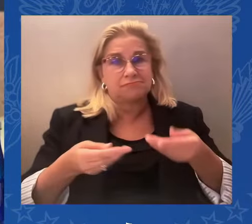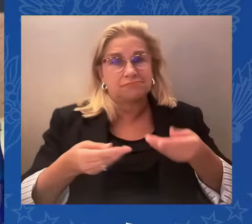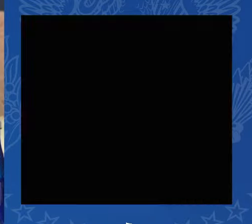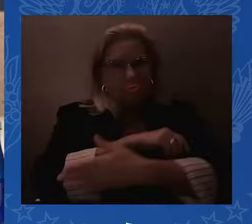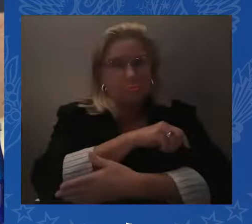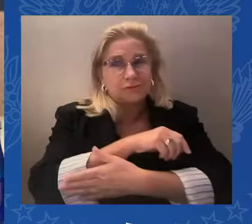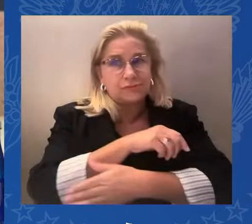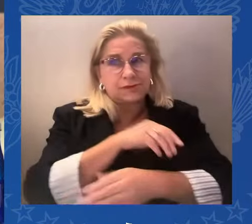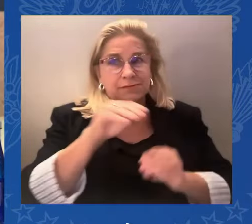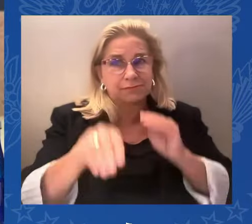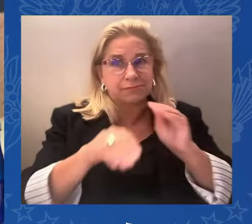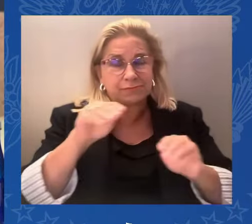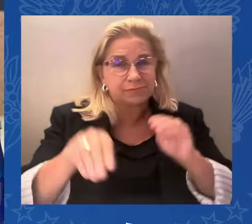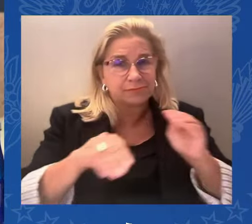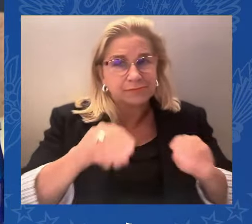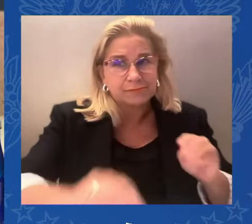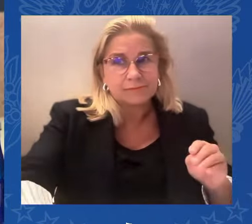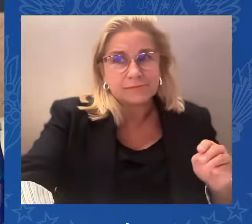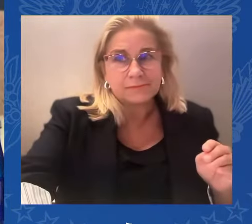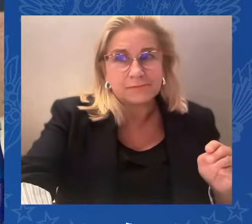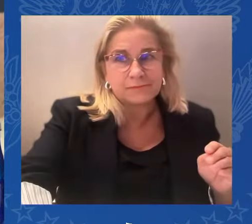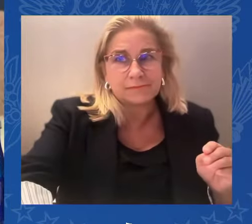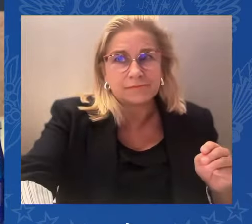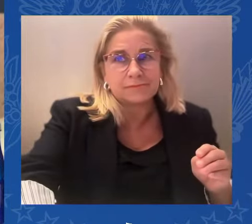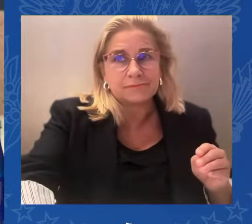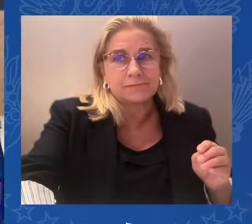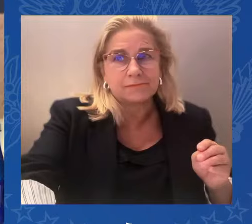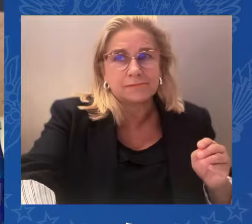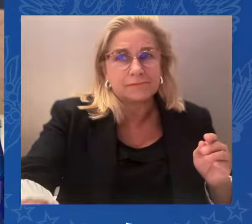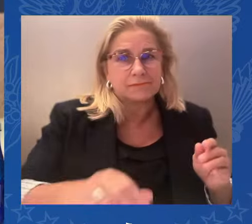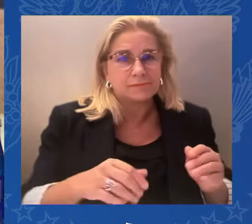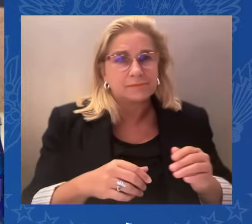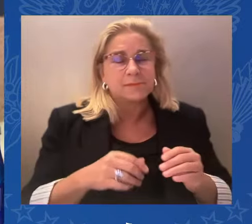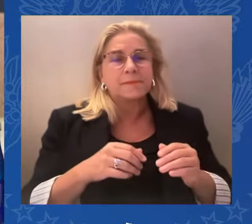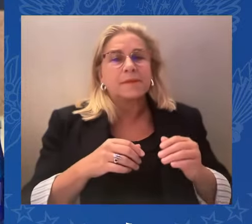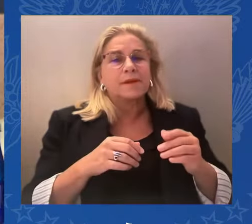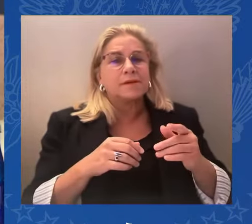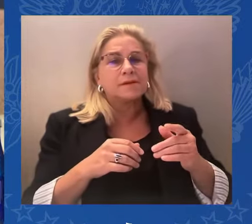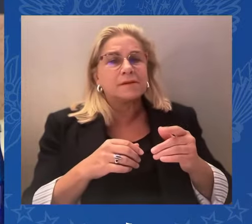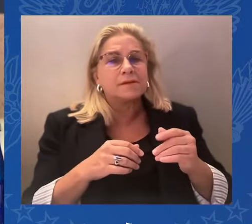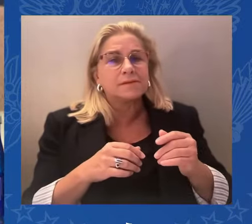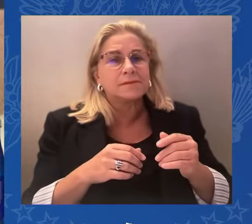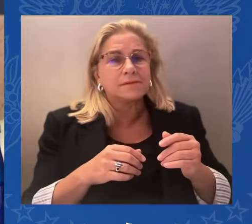to the voices of the regional countries, including ASEAN, South Asia, and the Pacific Islands,